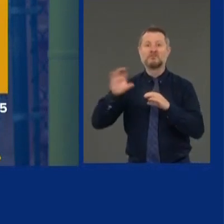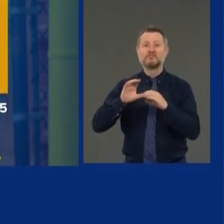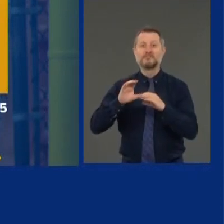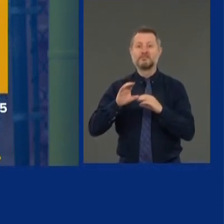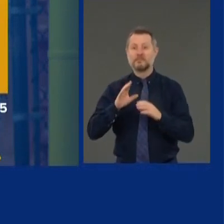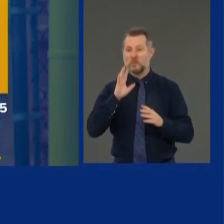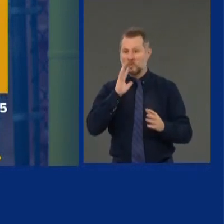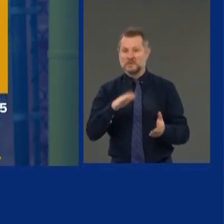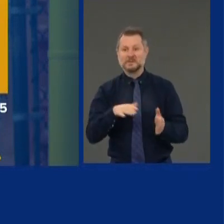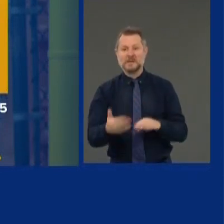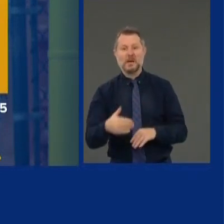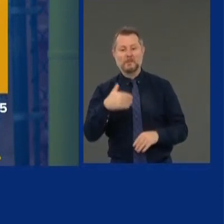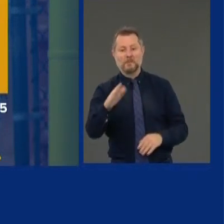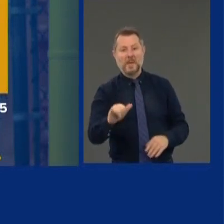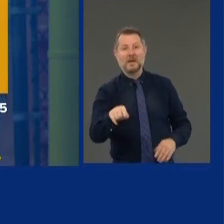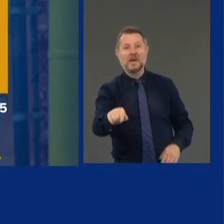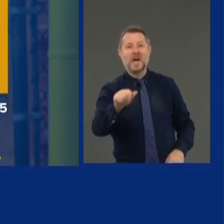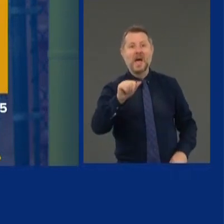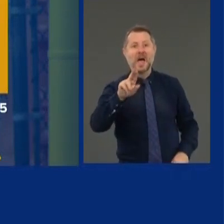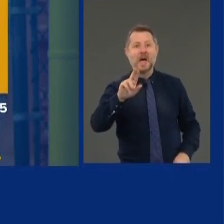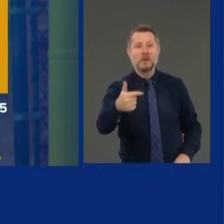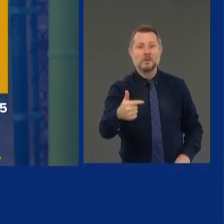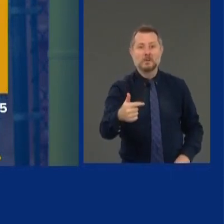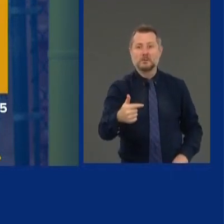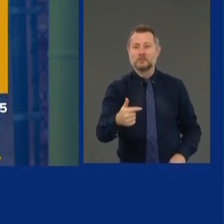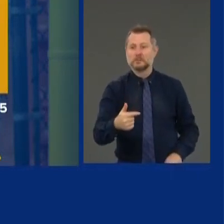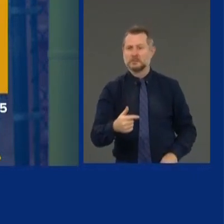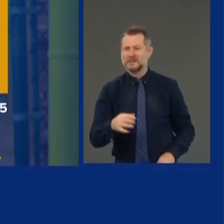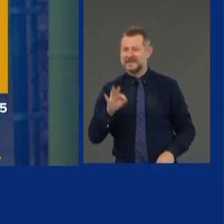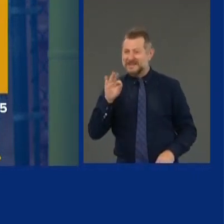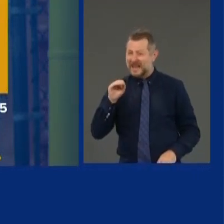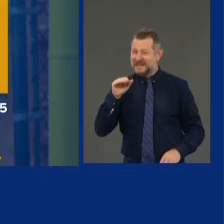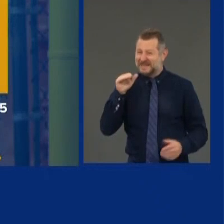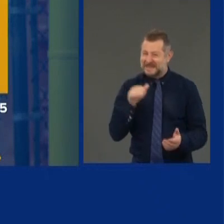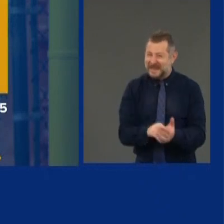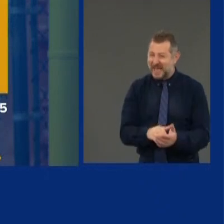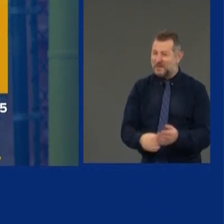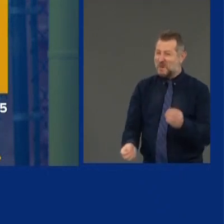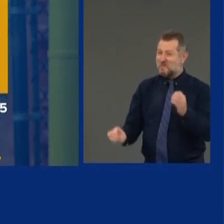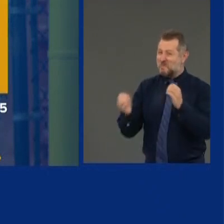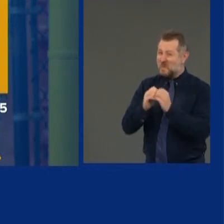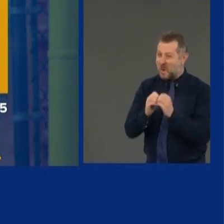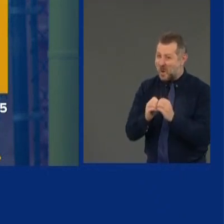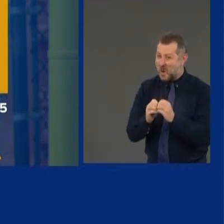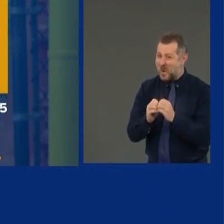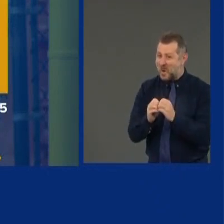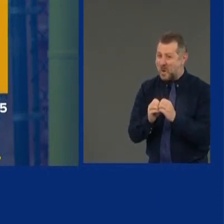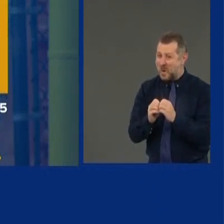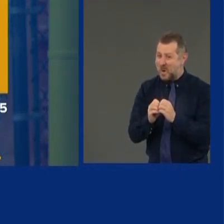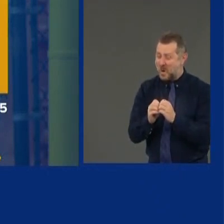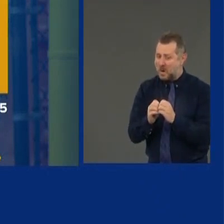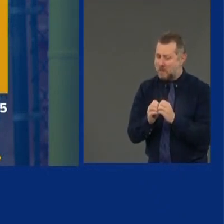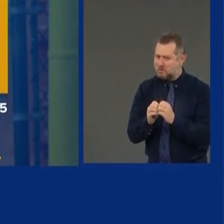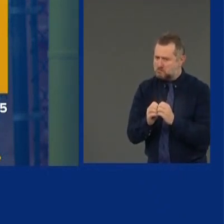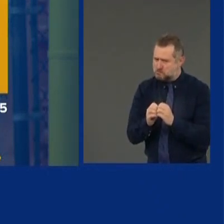90,000 MORE PEOPLE ARE GOING TO